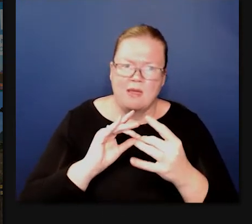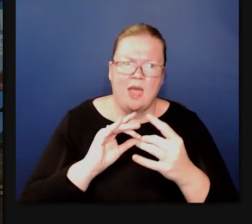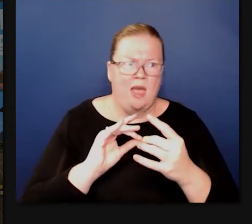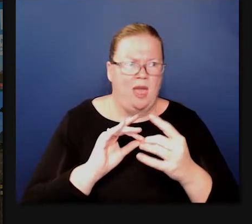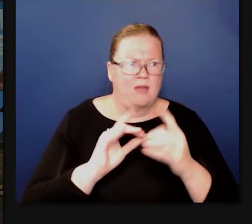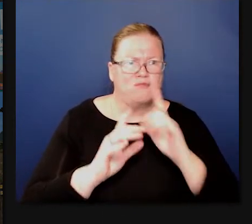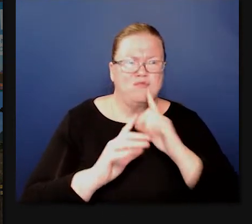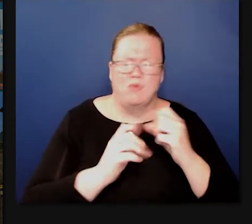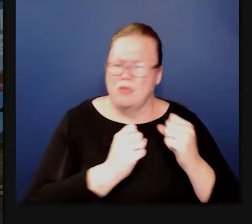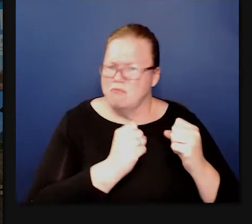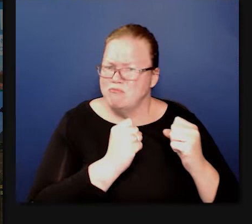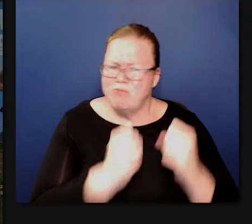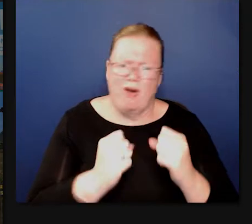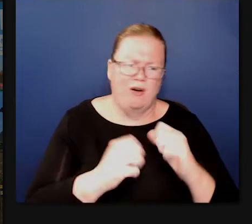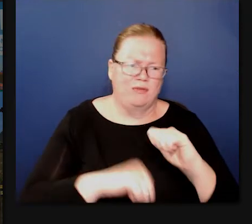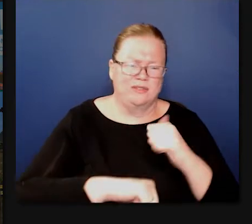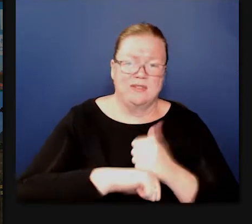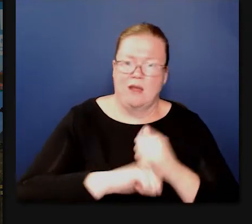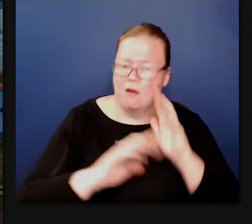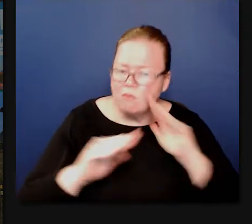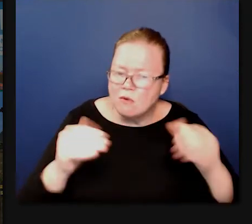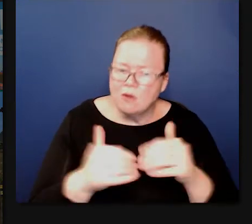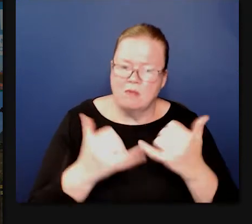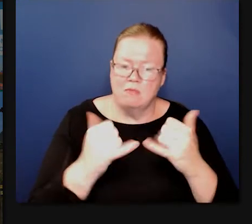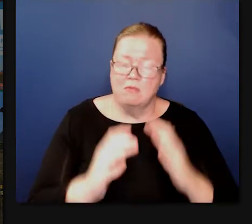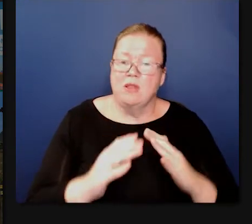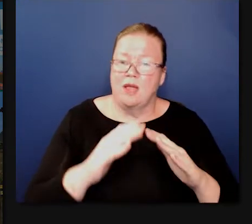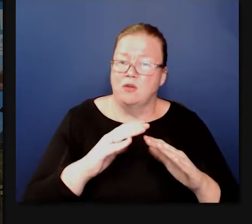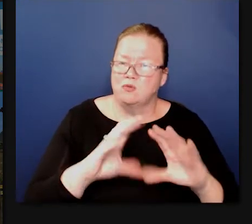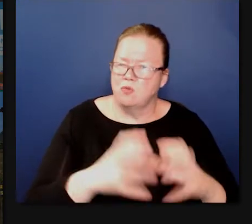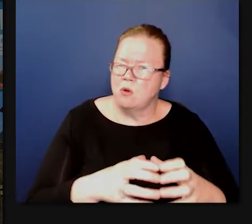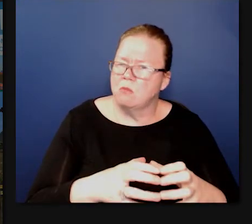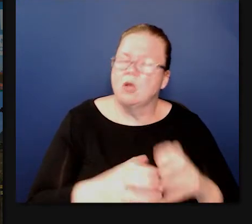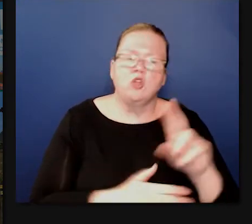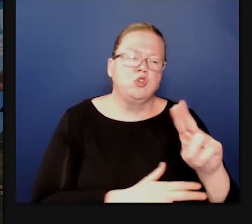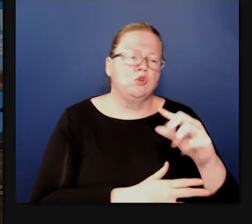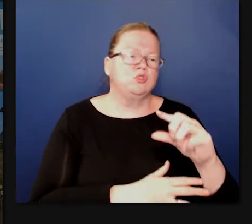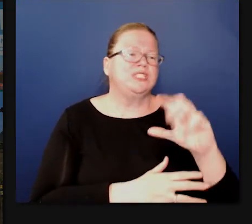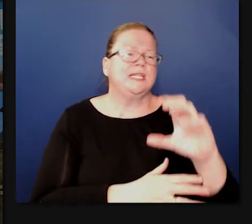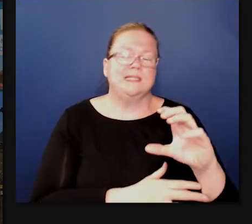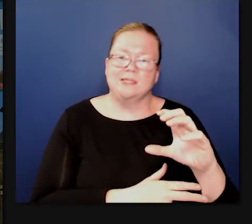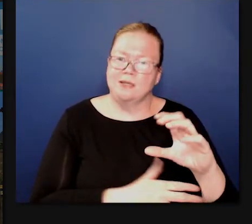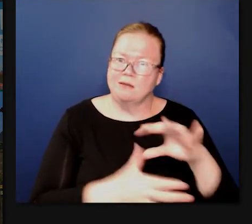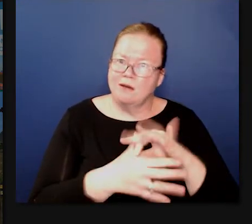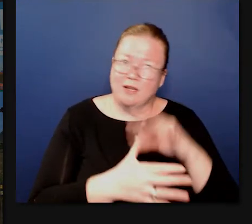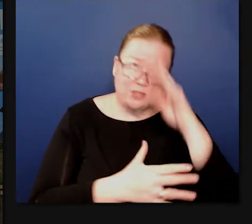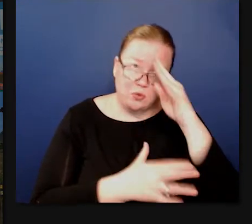and a completely powerful set of dedicated player base. These UGC content creators